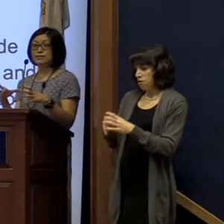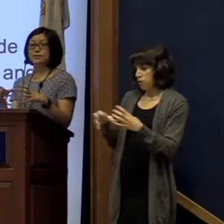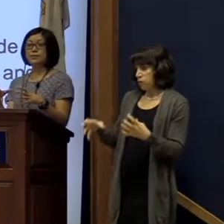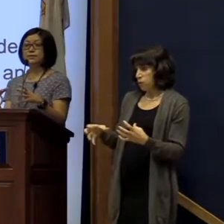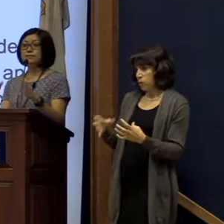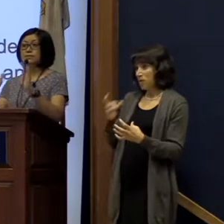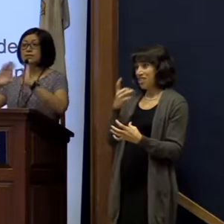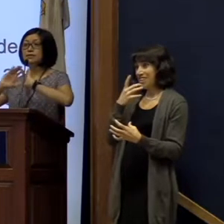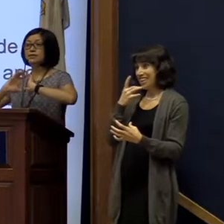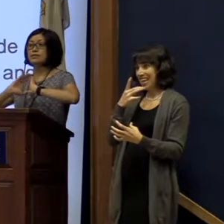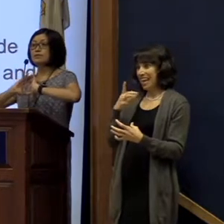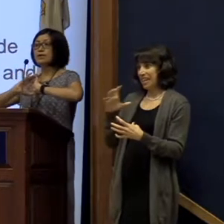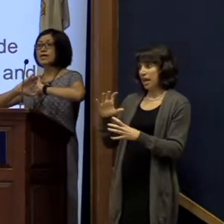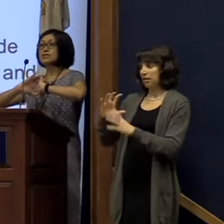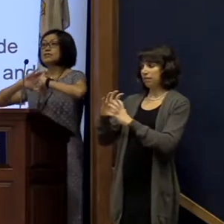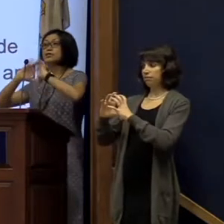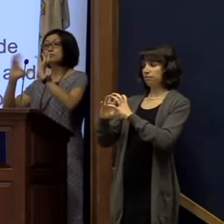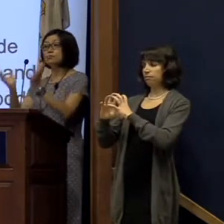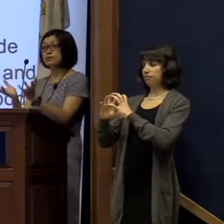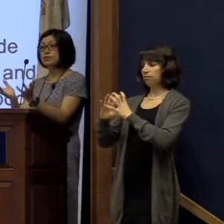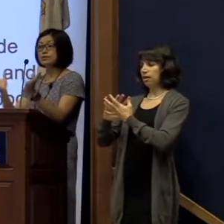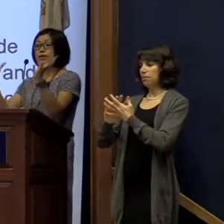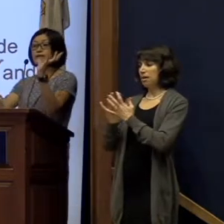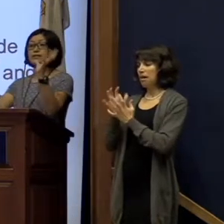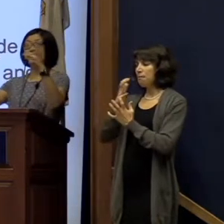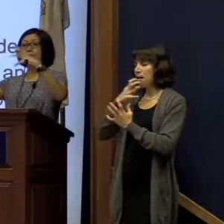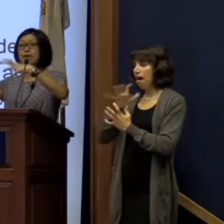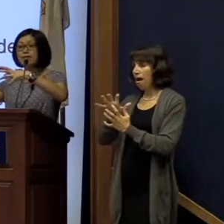Important because the surface of the ball has to be smooth because your hands are going around it